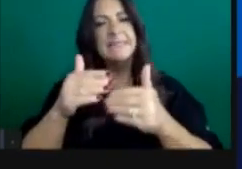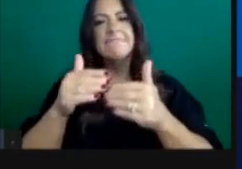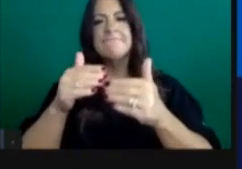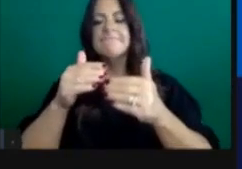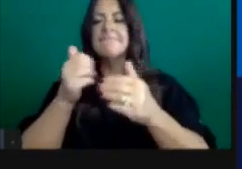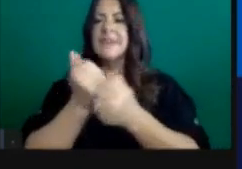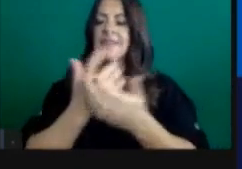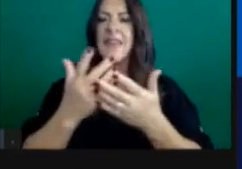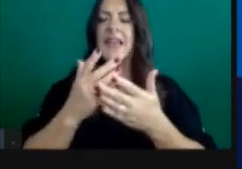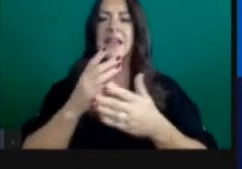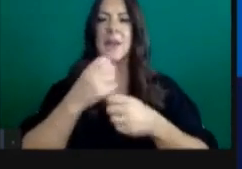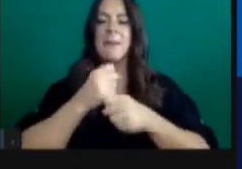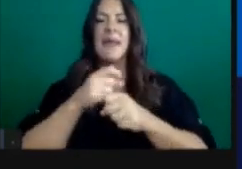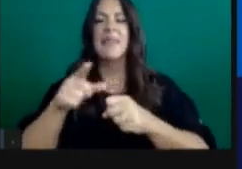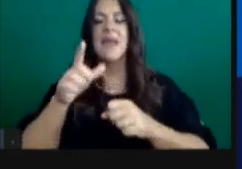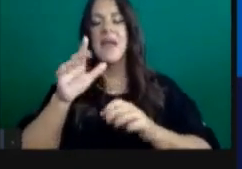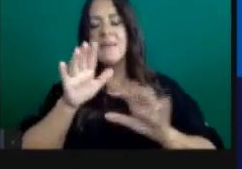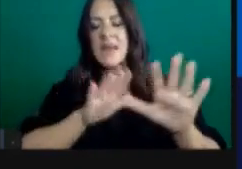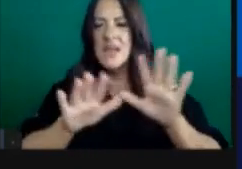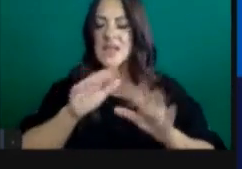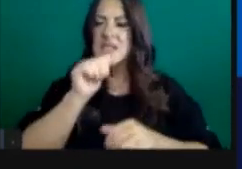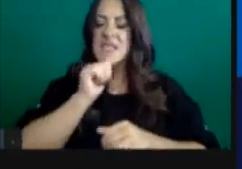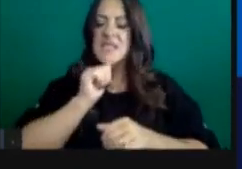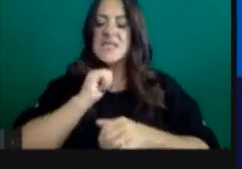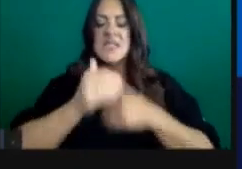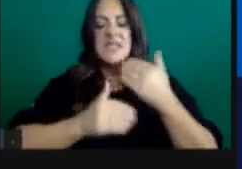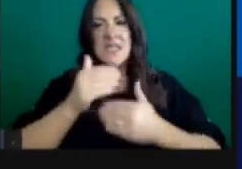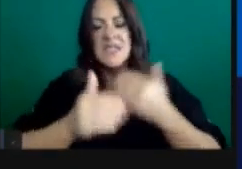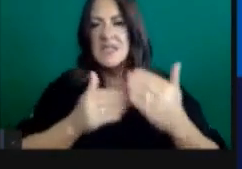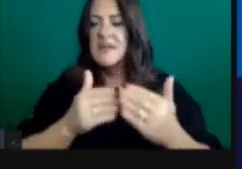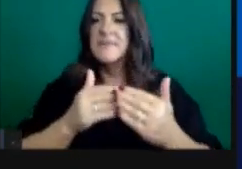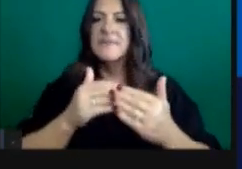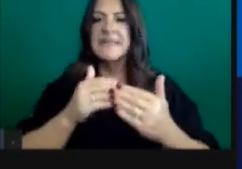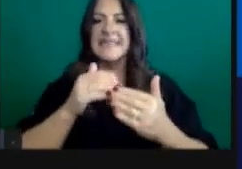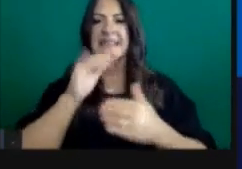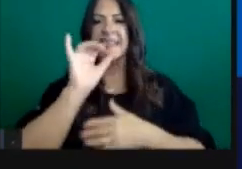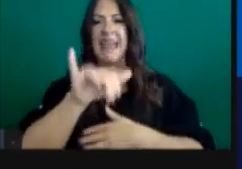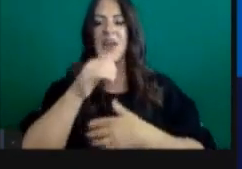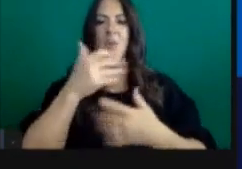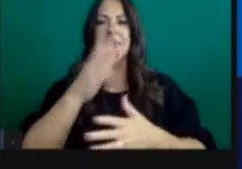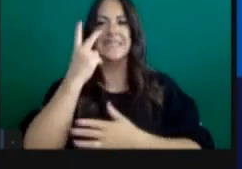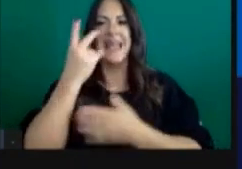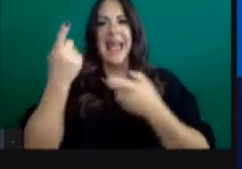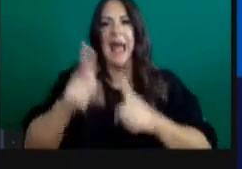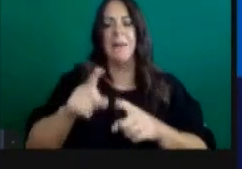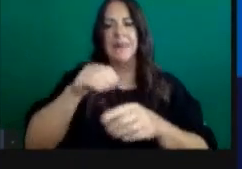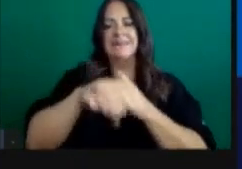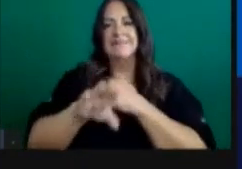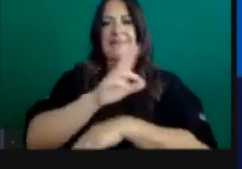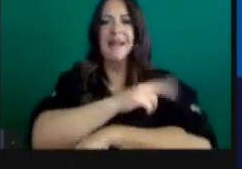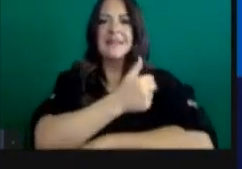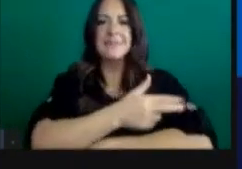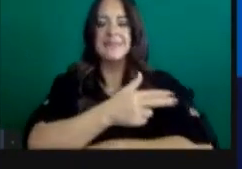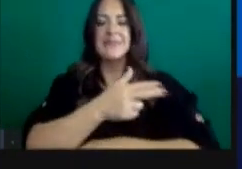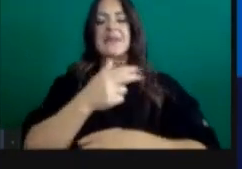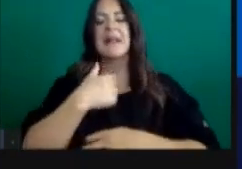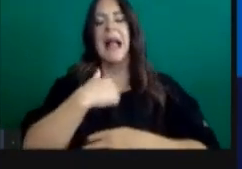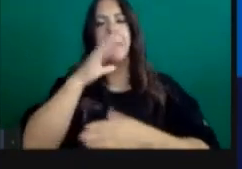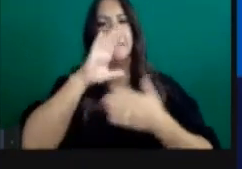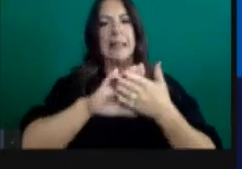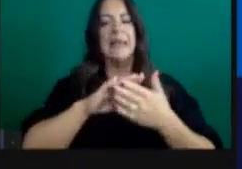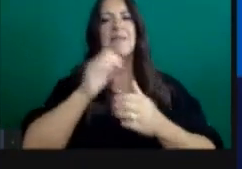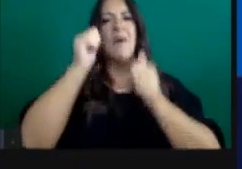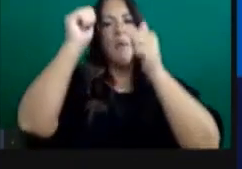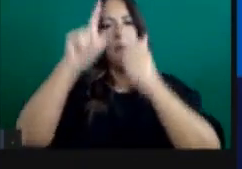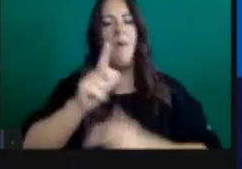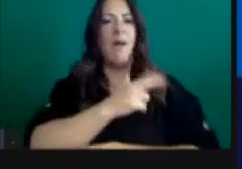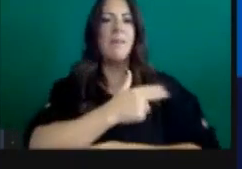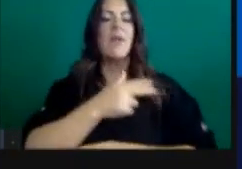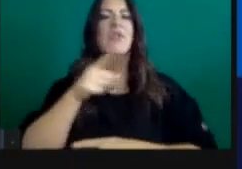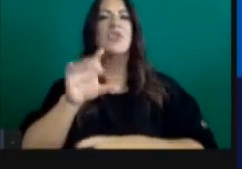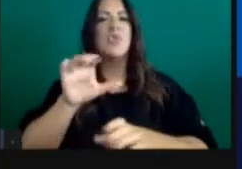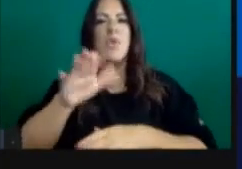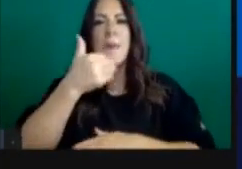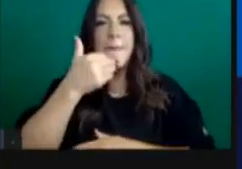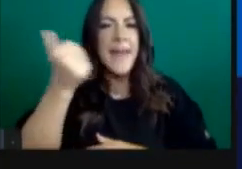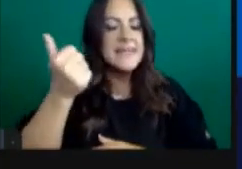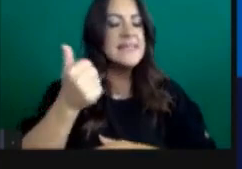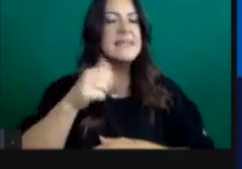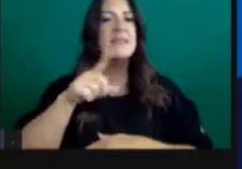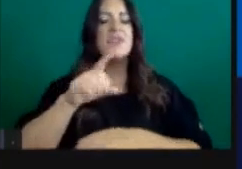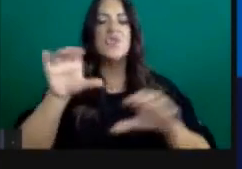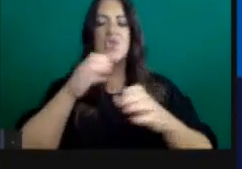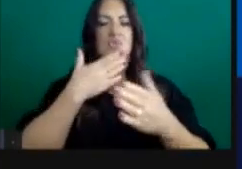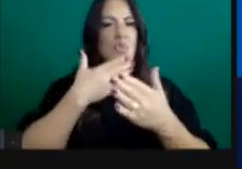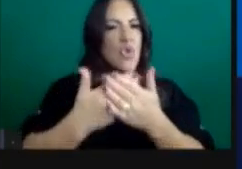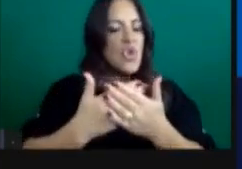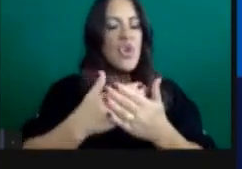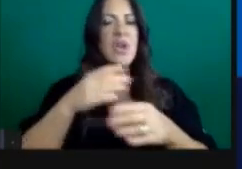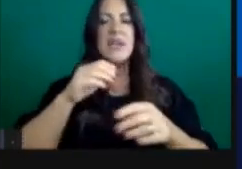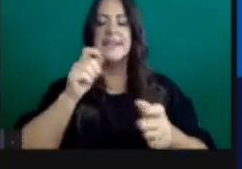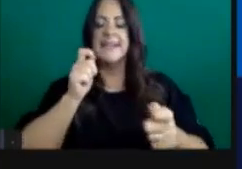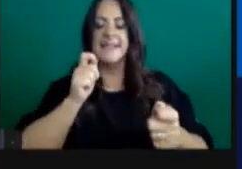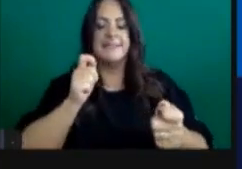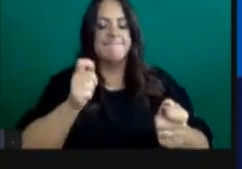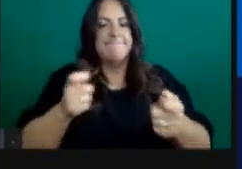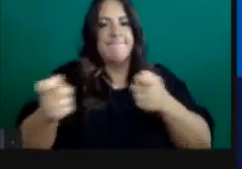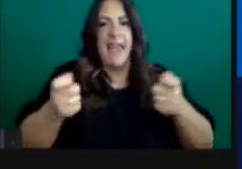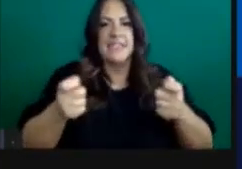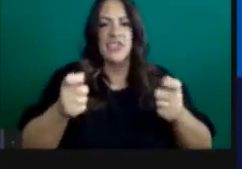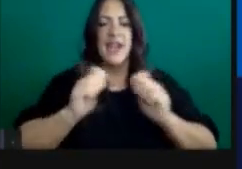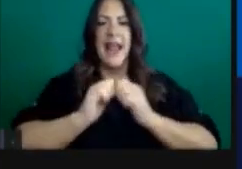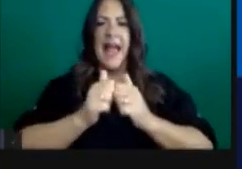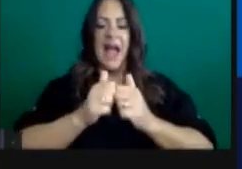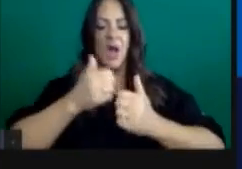BREAKS, BEFORE WE PUSH THEM INTO A SITUATION WHERE THEY ARE MAKING THE DECISIONS ABOUT RESOURCES AND STAFF THAT ARE -- I BELIEVE HOSPITALS ARE HANDLING THE SURGE AS WELL AS POSSIBLE